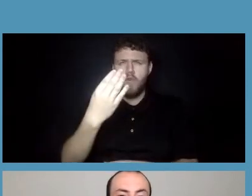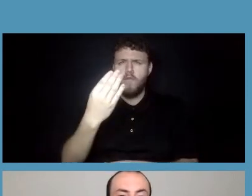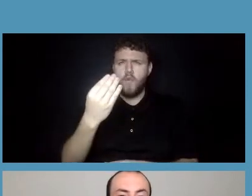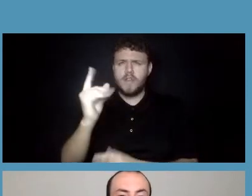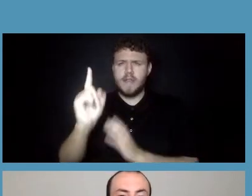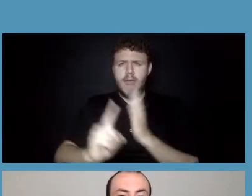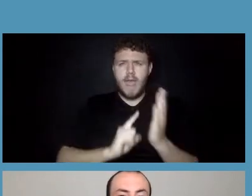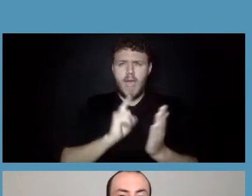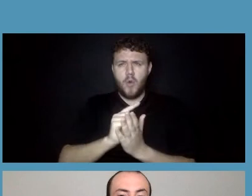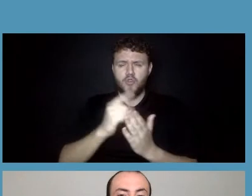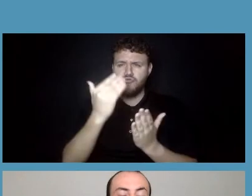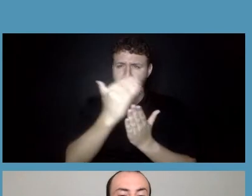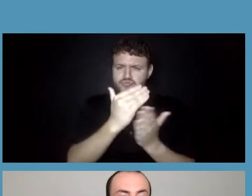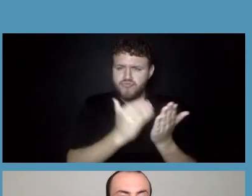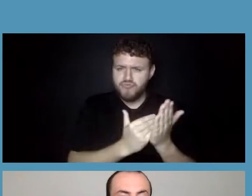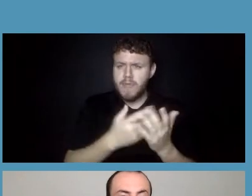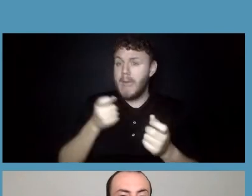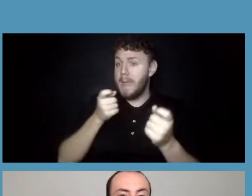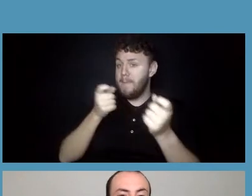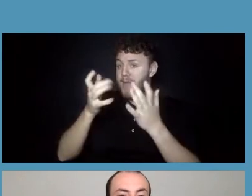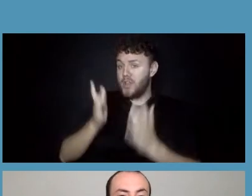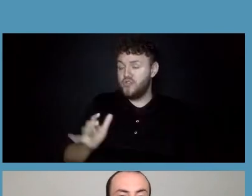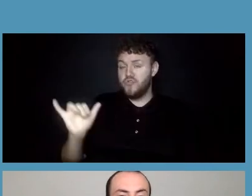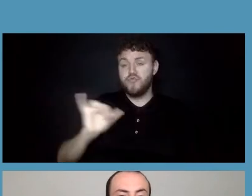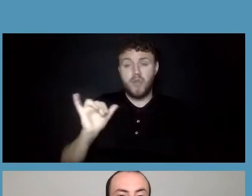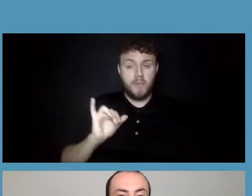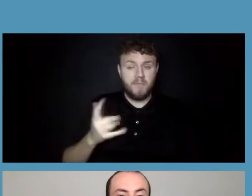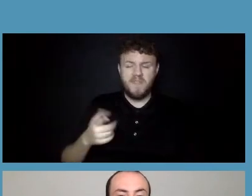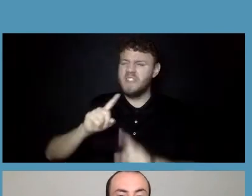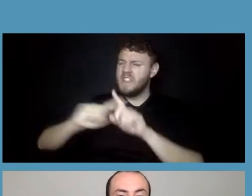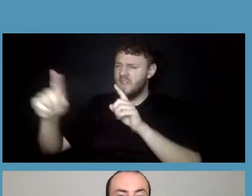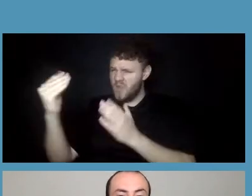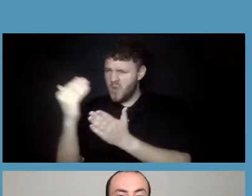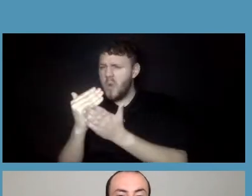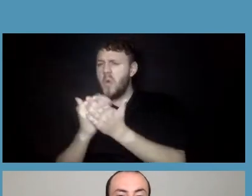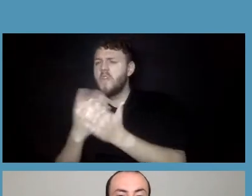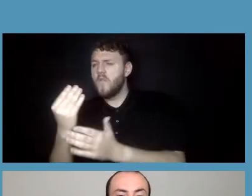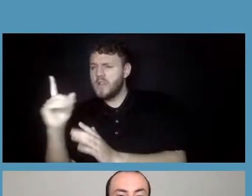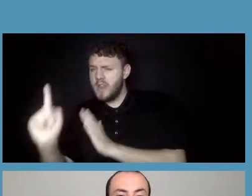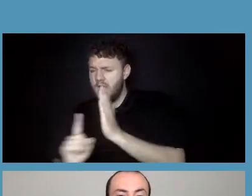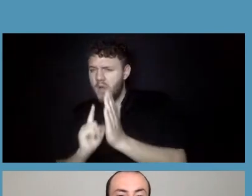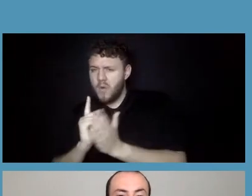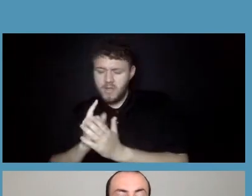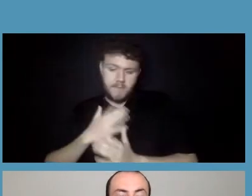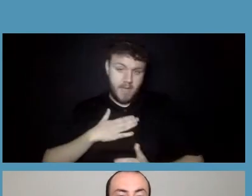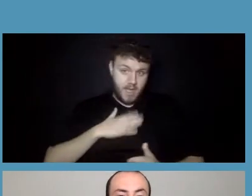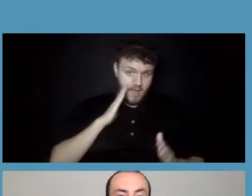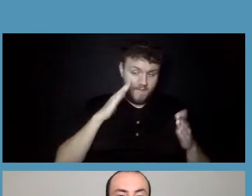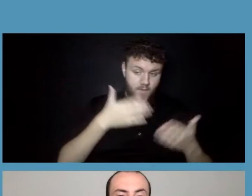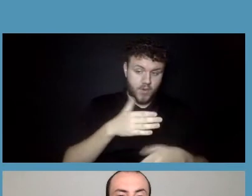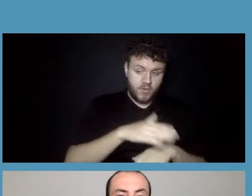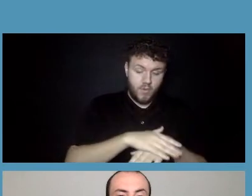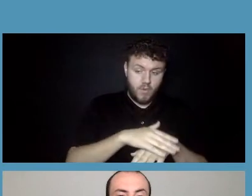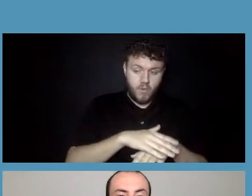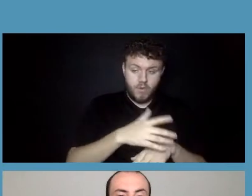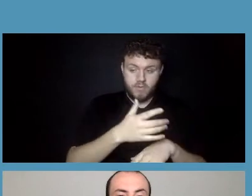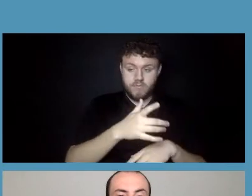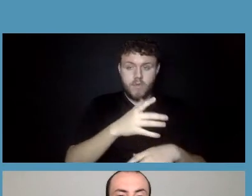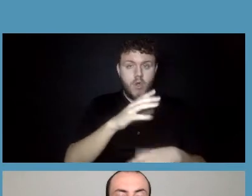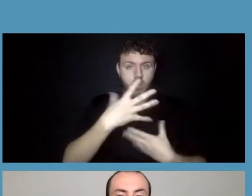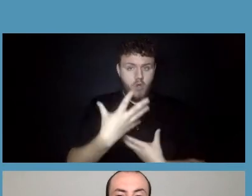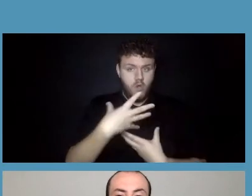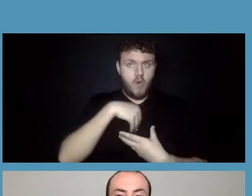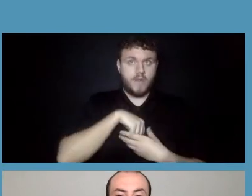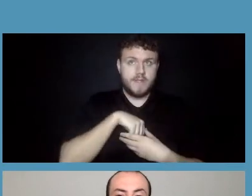the manager also went through a different 14 hour course. Mine focused on autism and